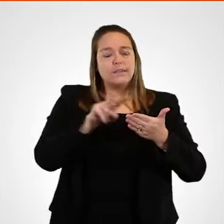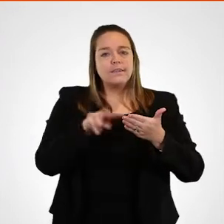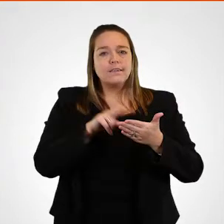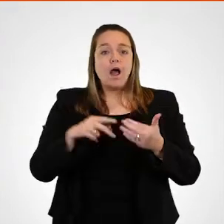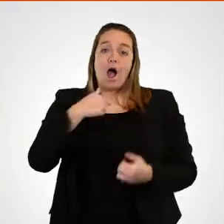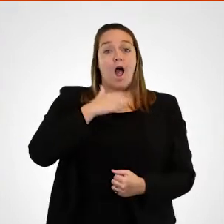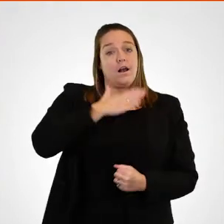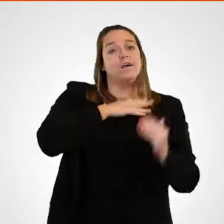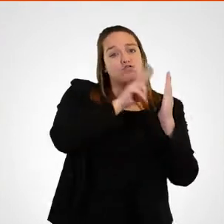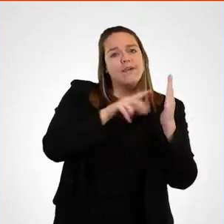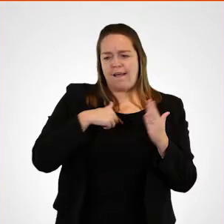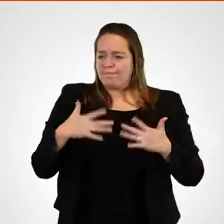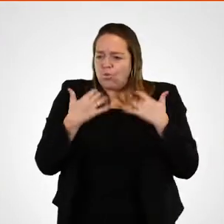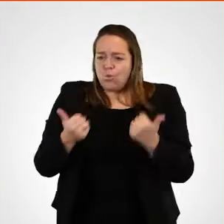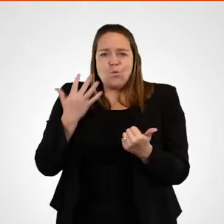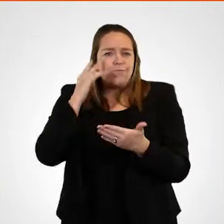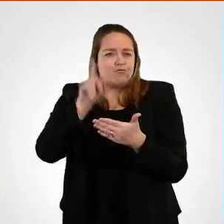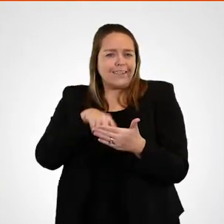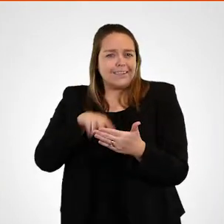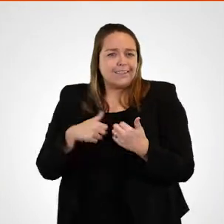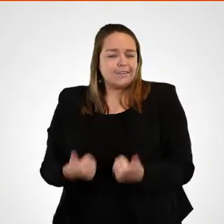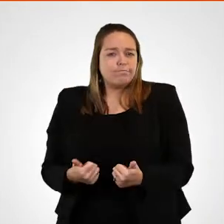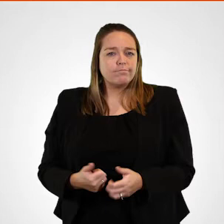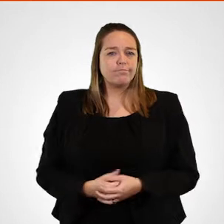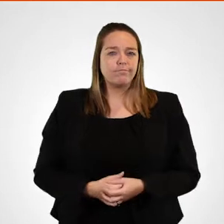"I like to read and I feel good about being a good reader ".